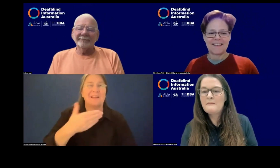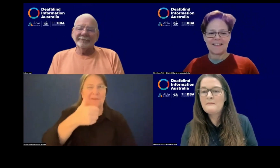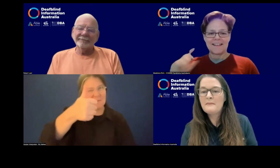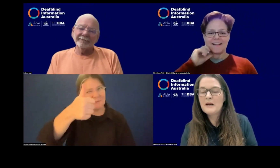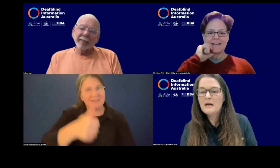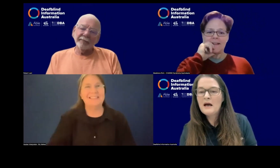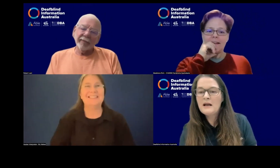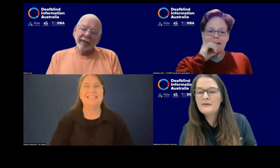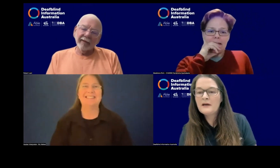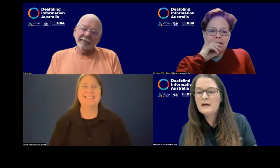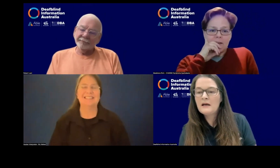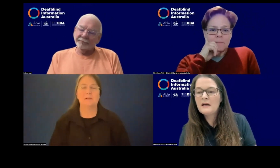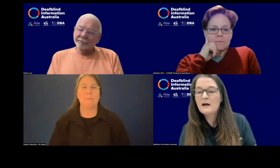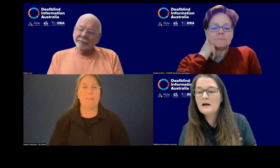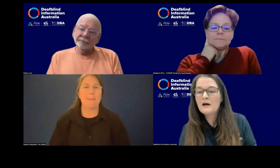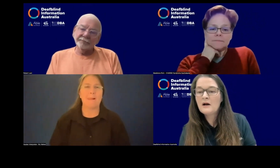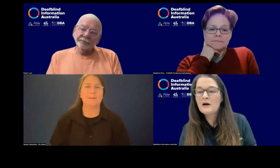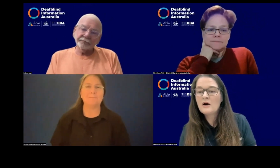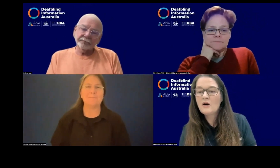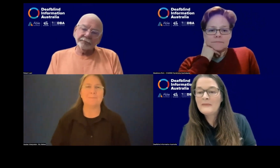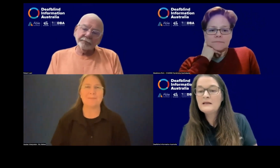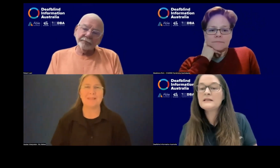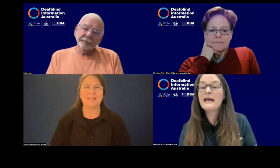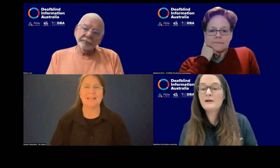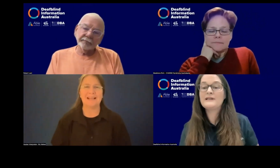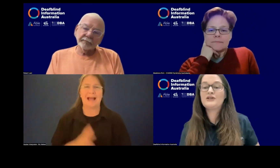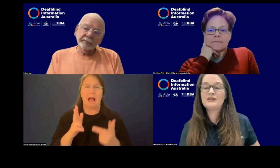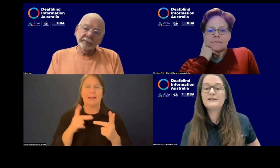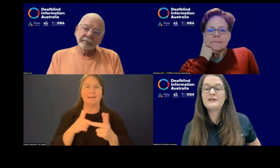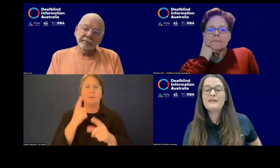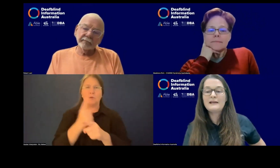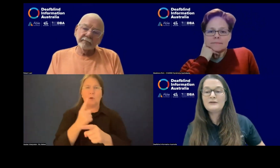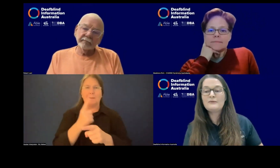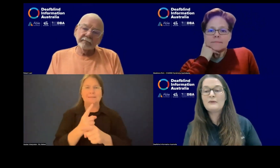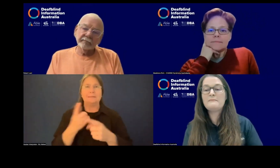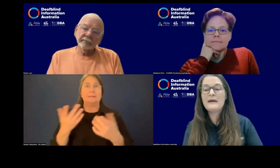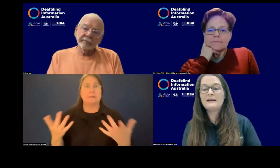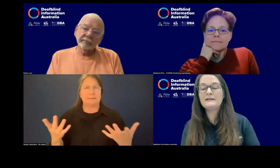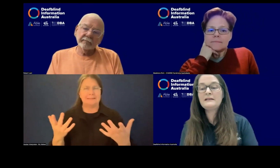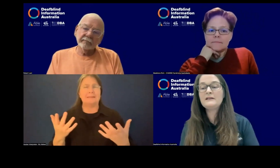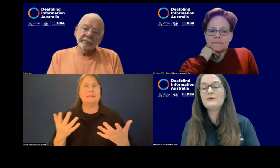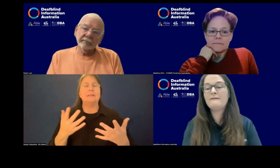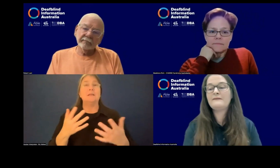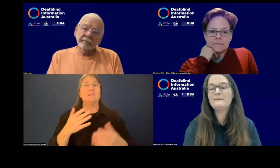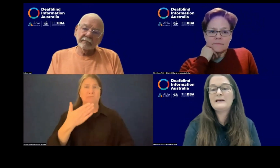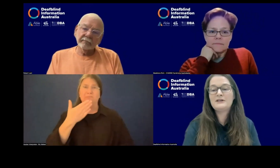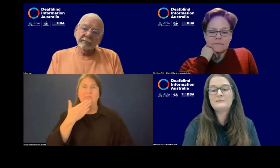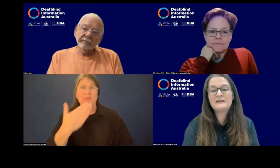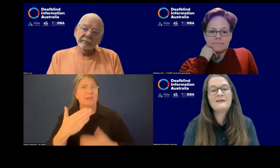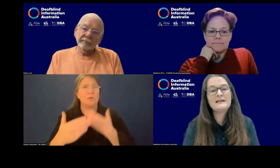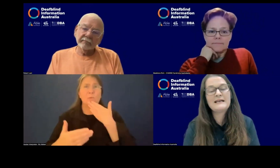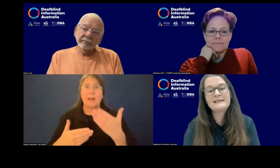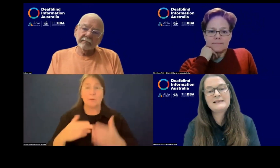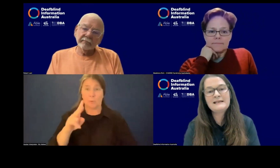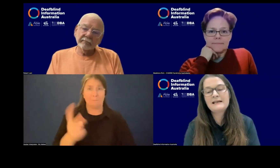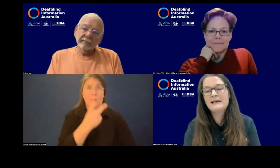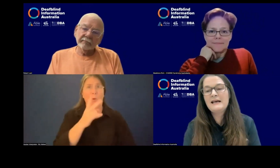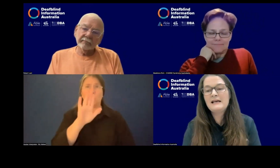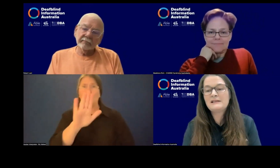Another comment and question, so thank you Rob and Madelene, your information was fantastic.